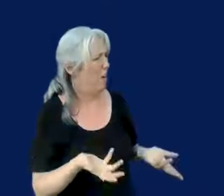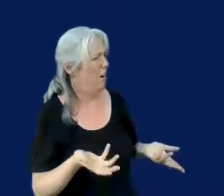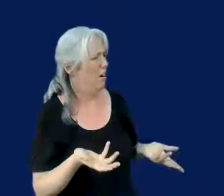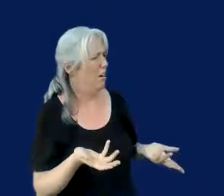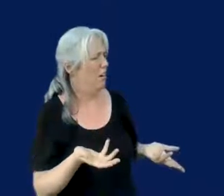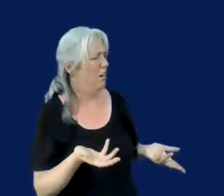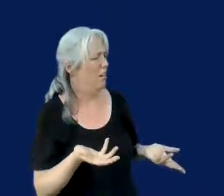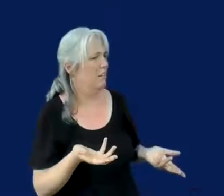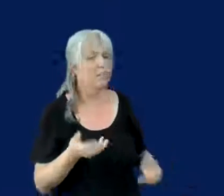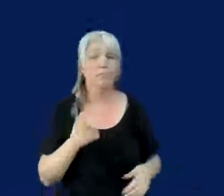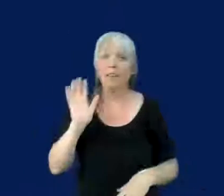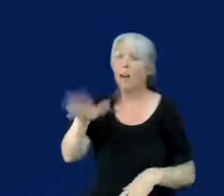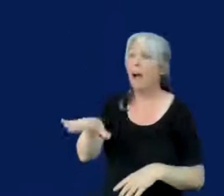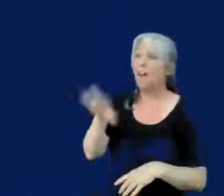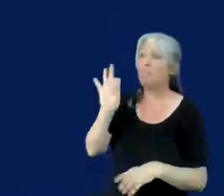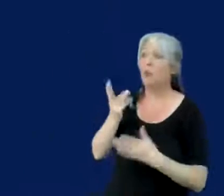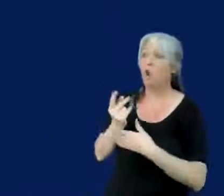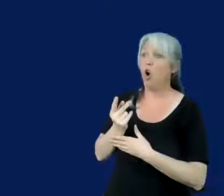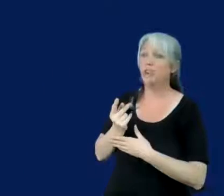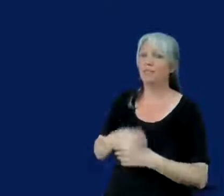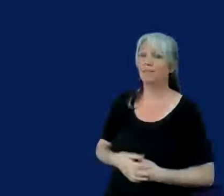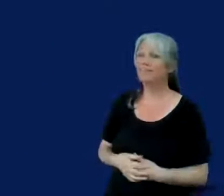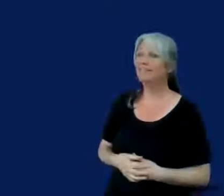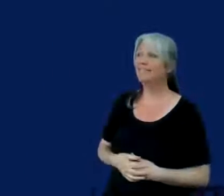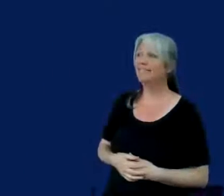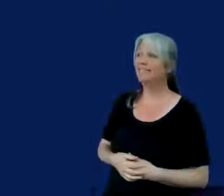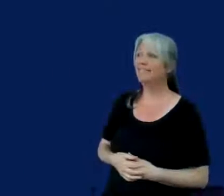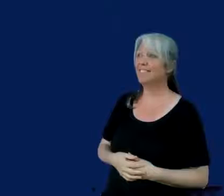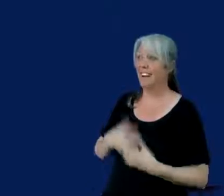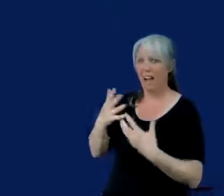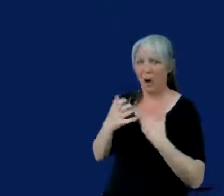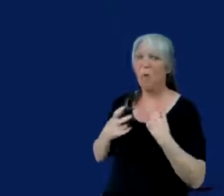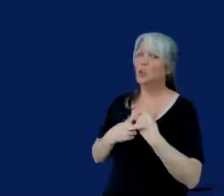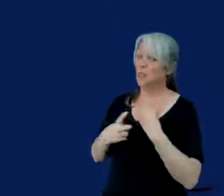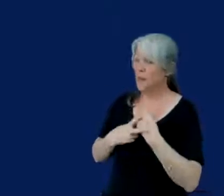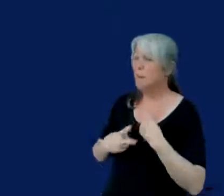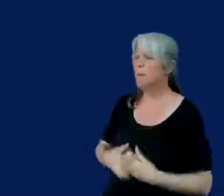“I found a dog,” I told him. “And I want to keep him.”